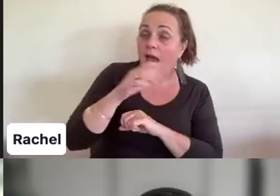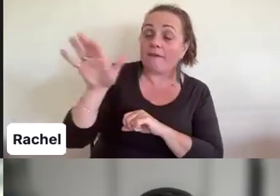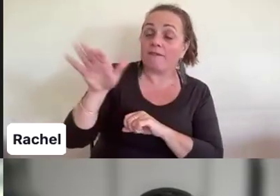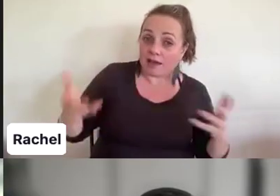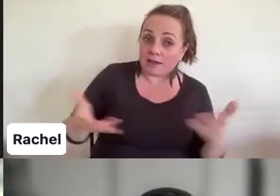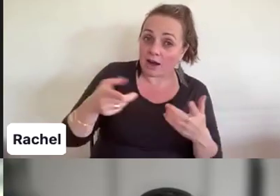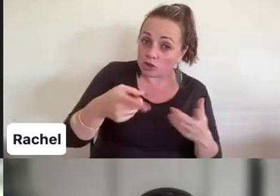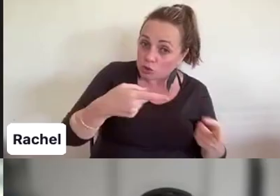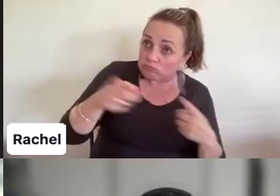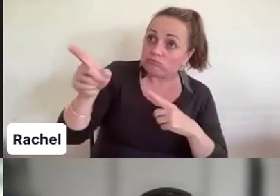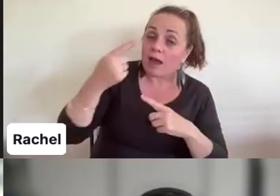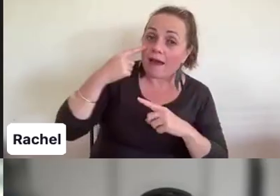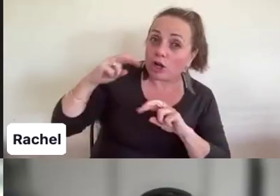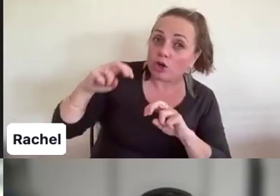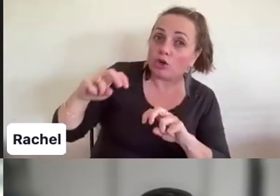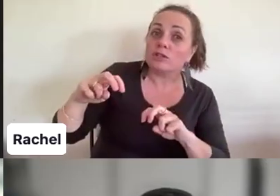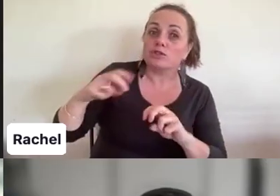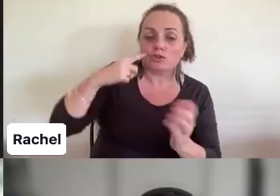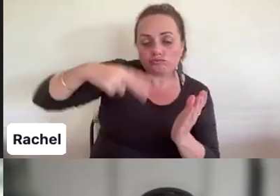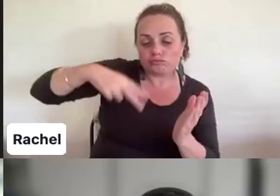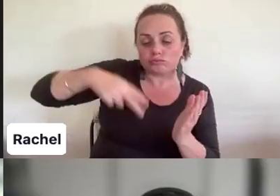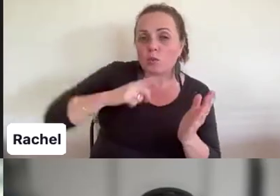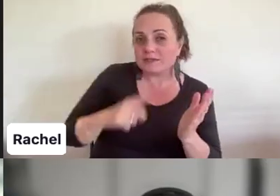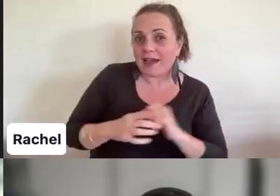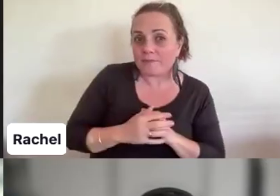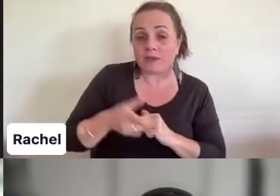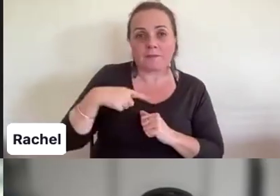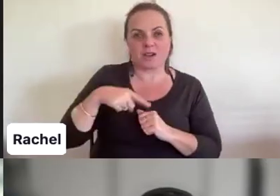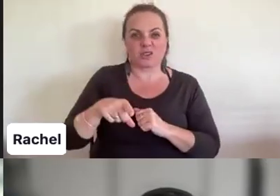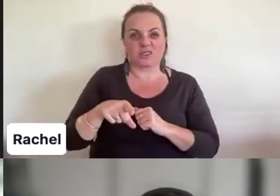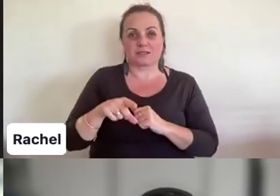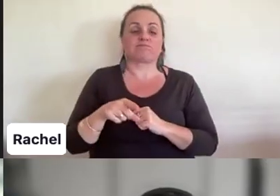look at it and see what it says. Because it is a very blunt tool and we can just